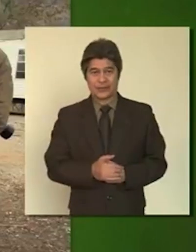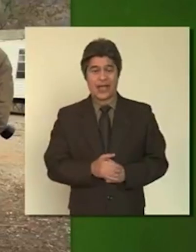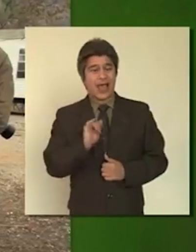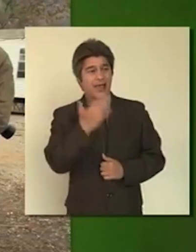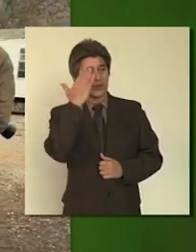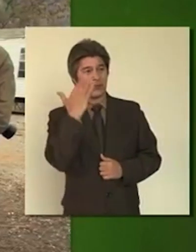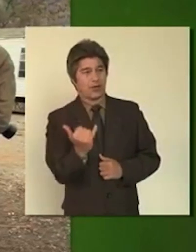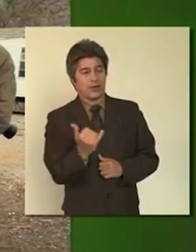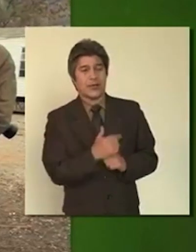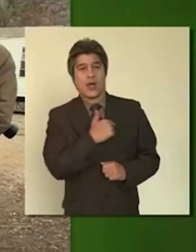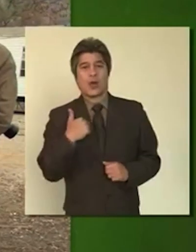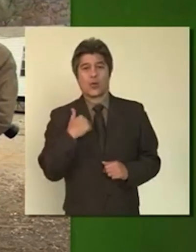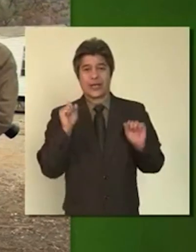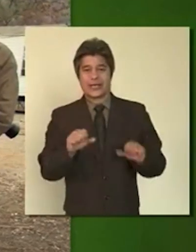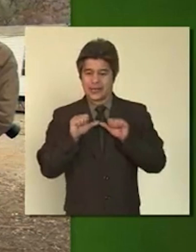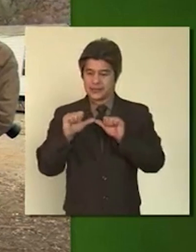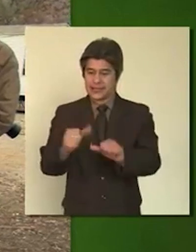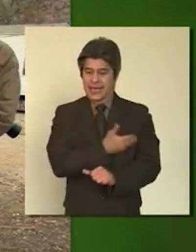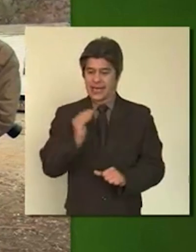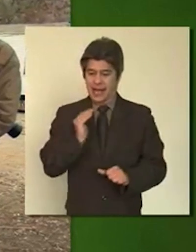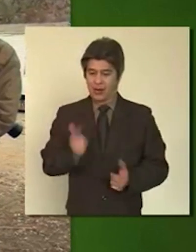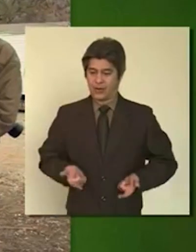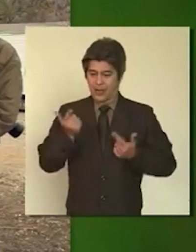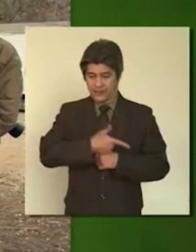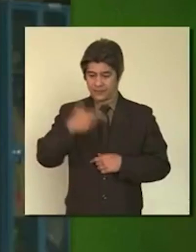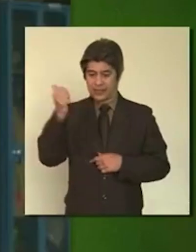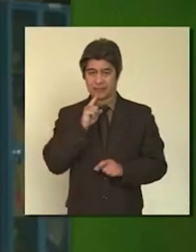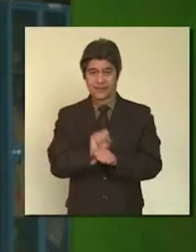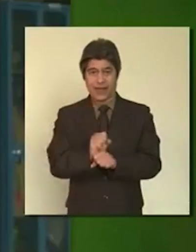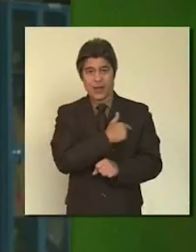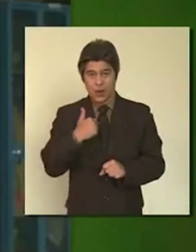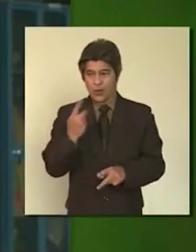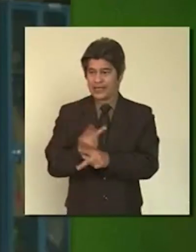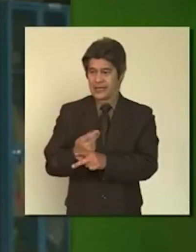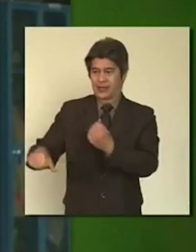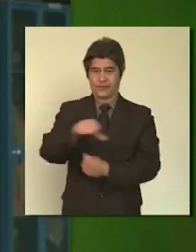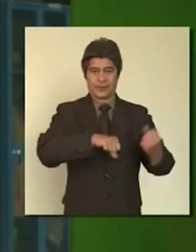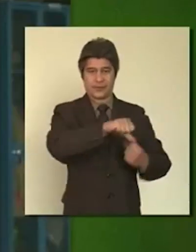And I think that's one of the reasons that we're able to sustain ourselves is because of the fact that we take care of one another.